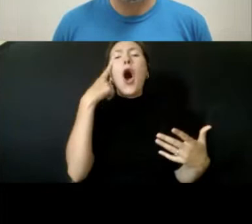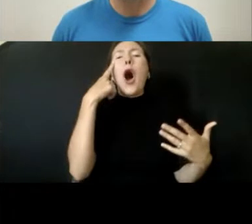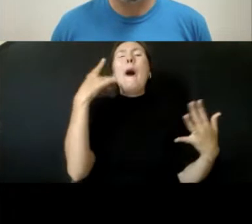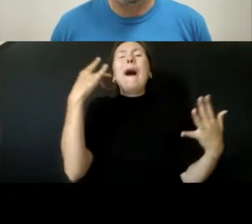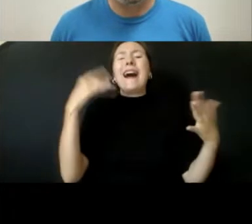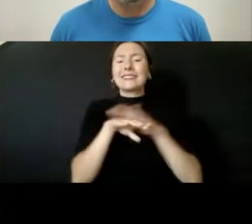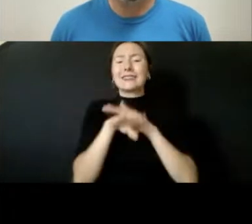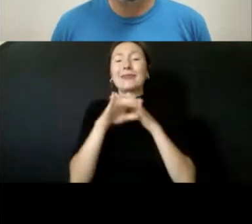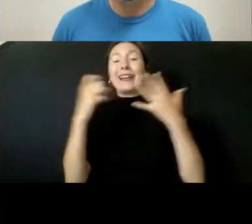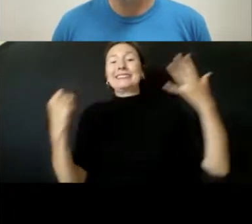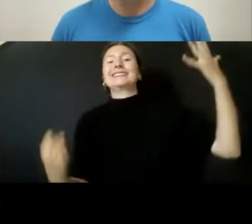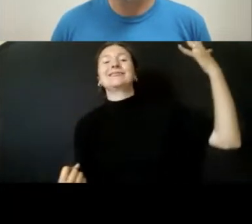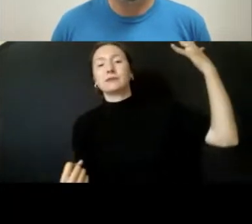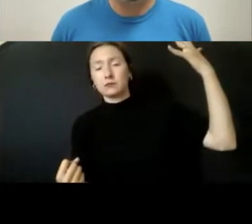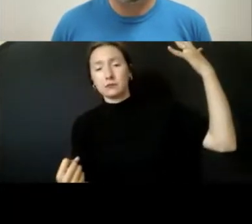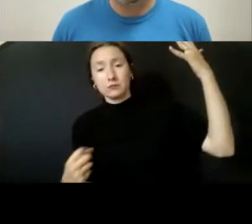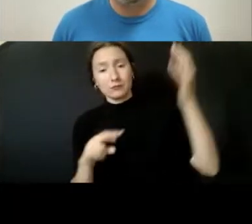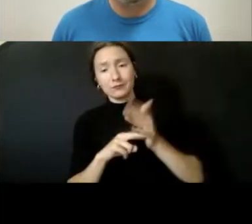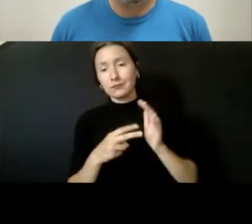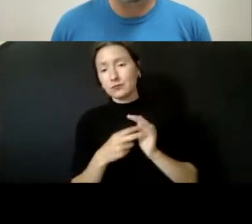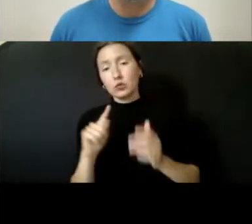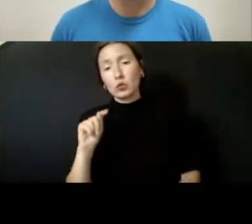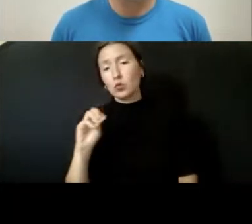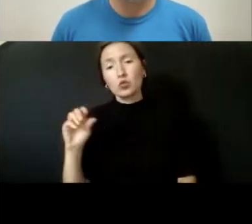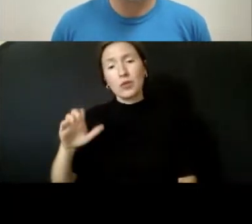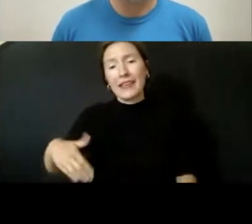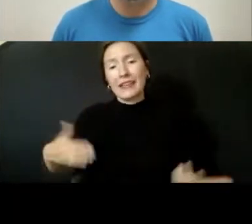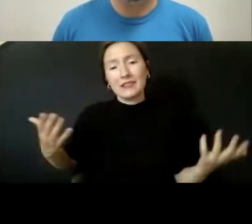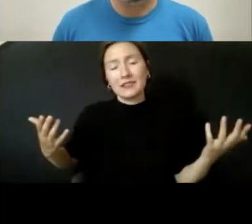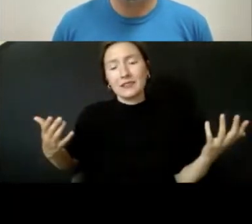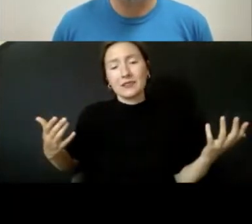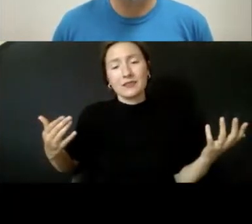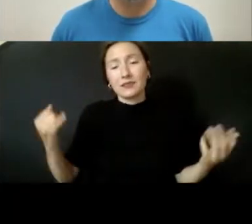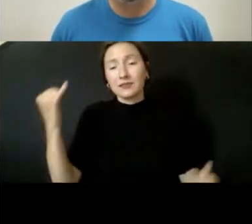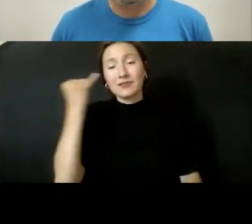looking at inclusive design if you're not looking at universal design principles if you're not